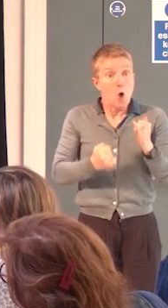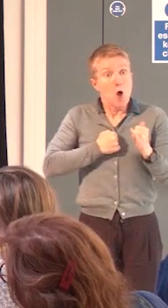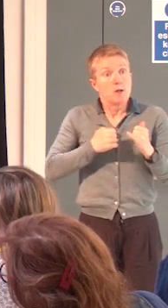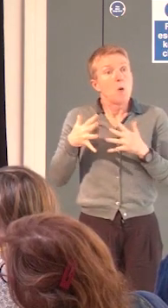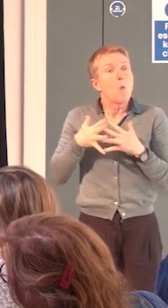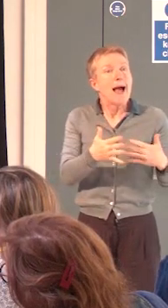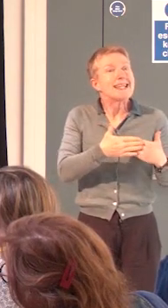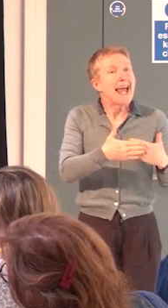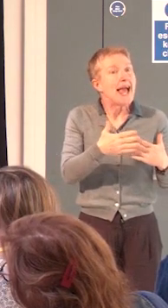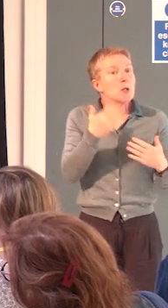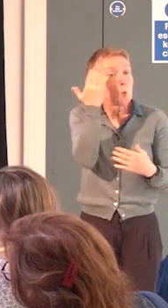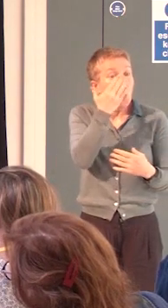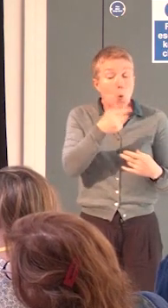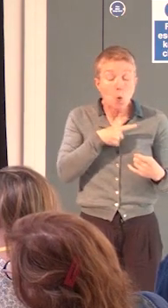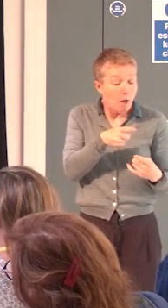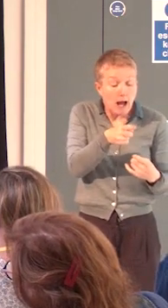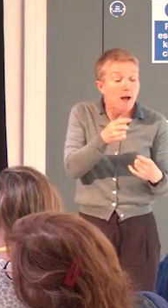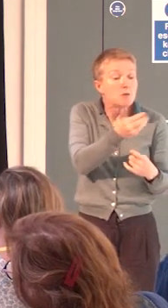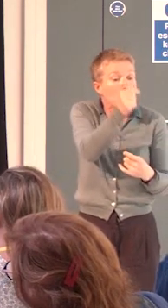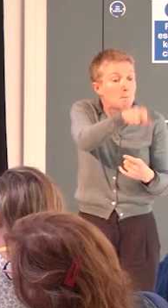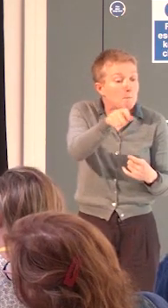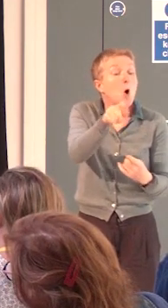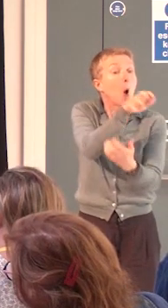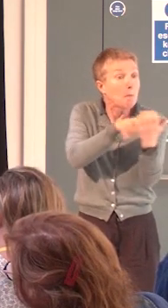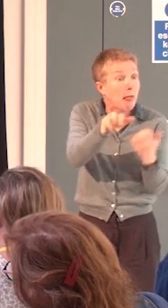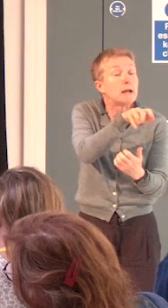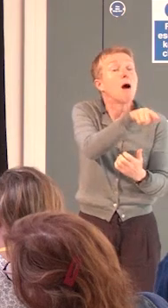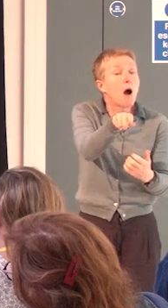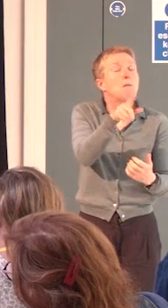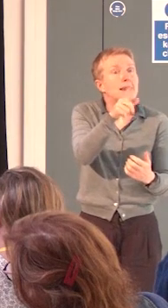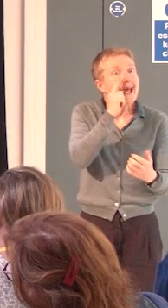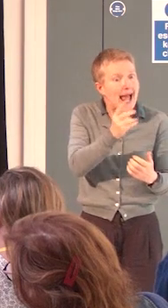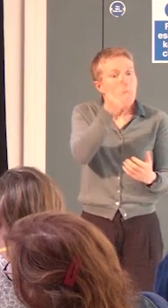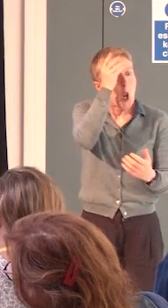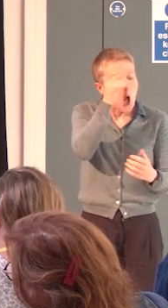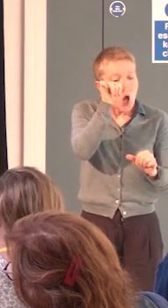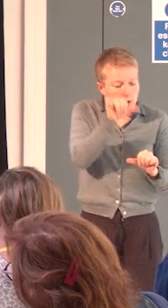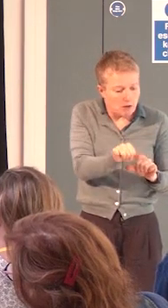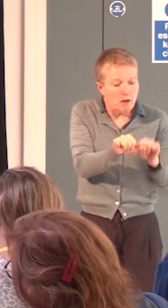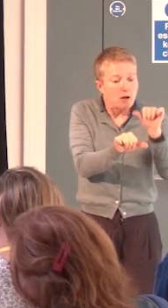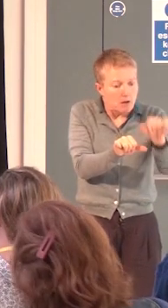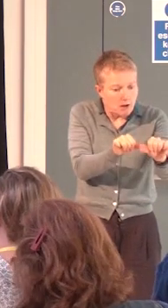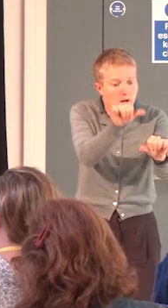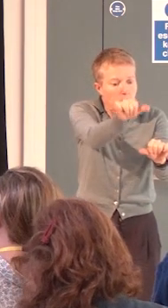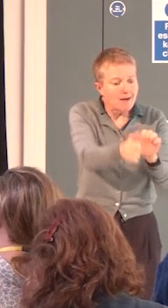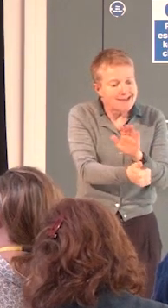for even our most complex learners. They can learn in a linear way, a progression of skills that we can help